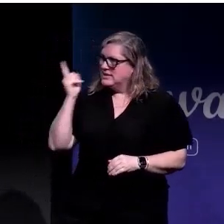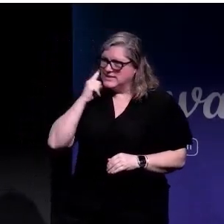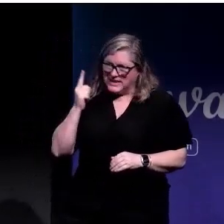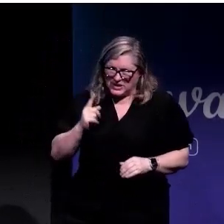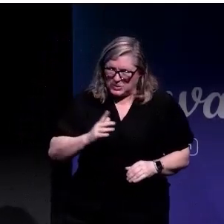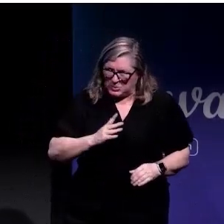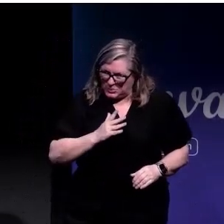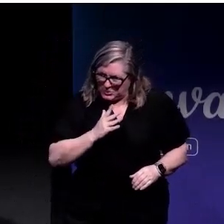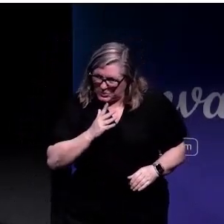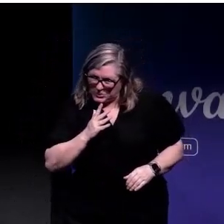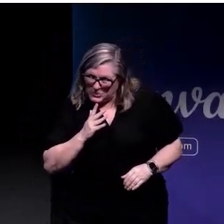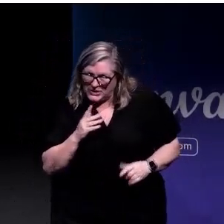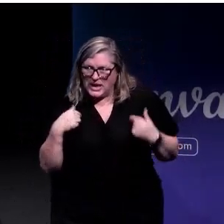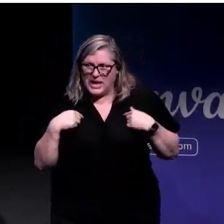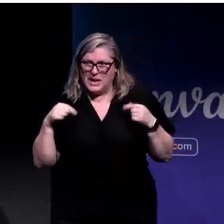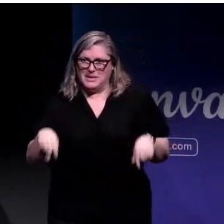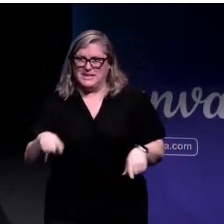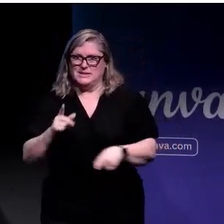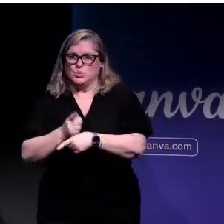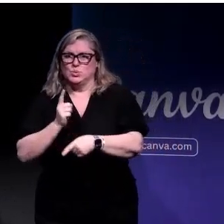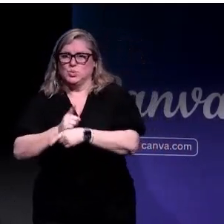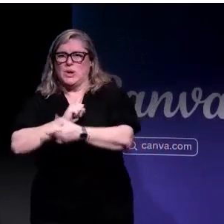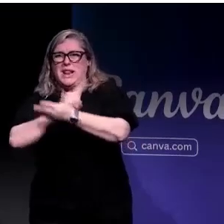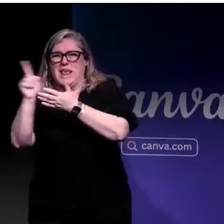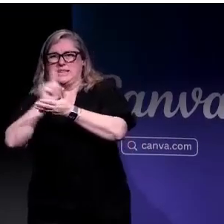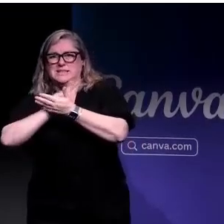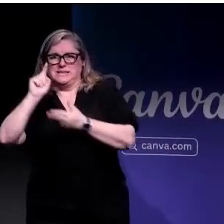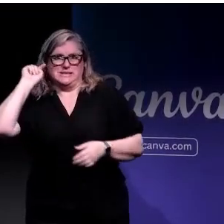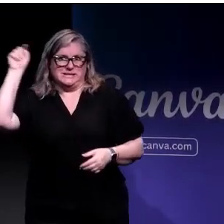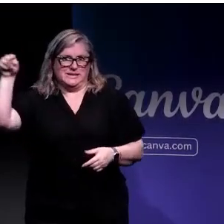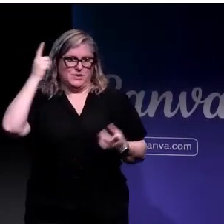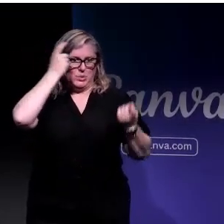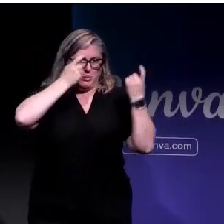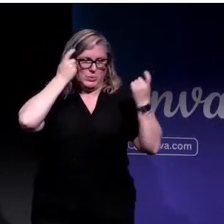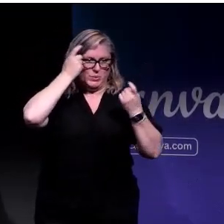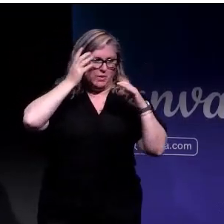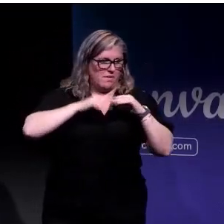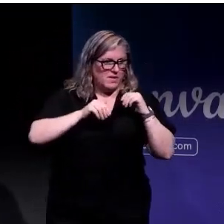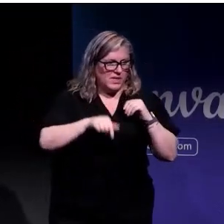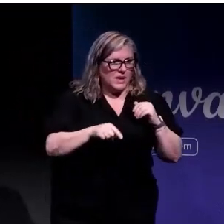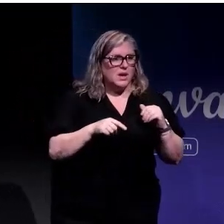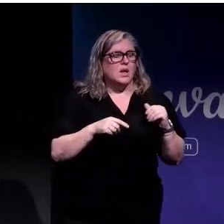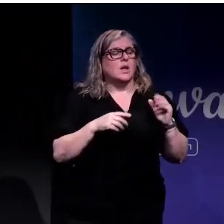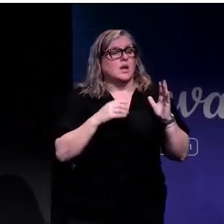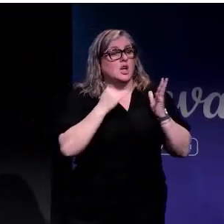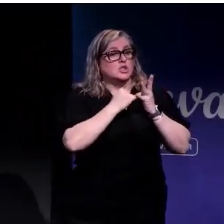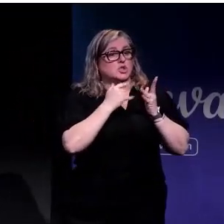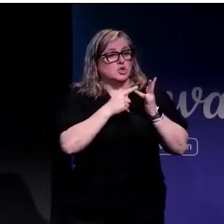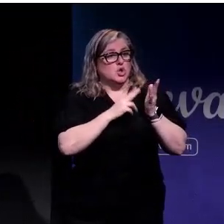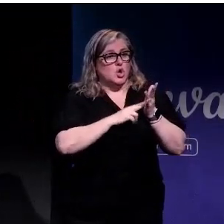I'm around to talk later if you're curious about that. But on the Sonia tile, the button is Start Session.